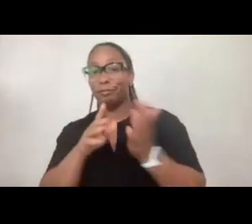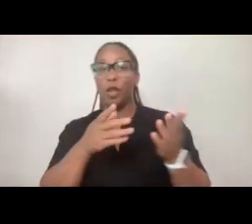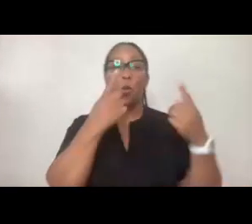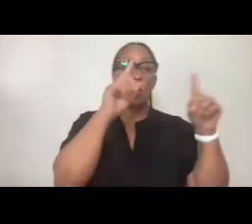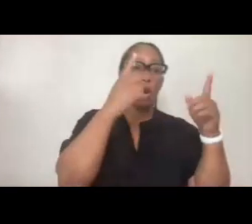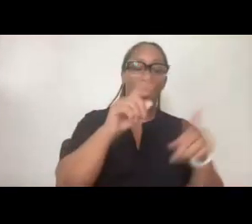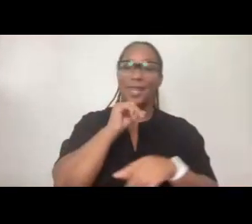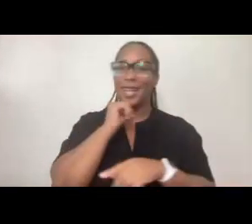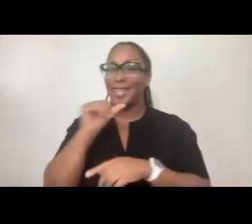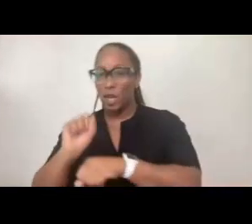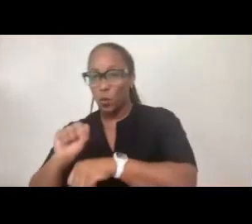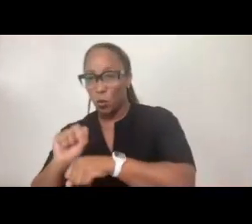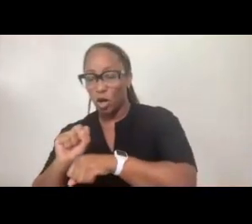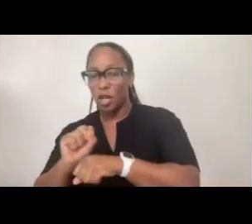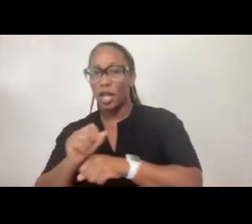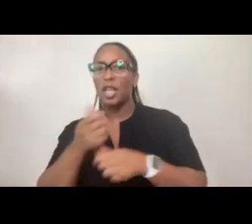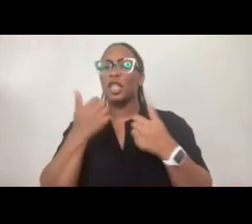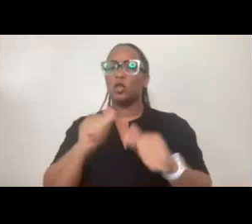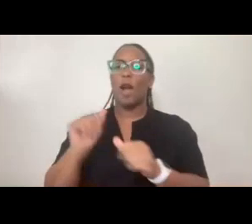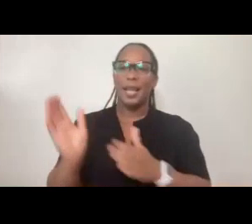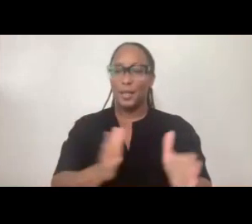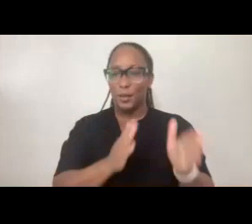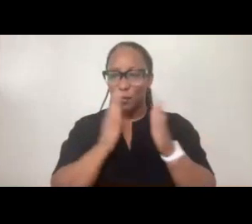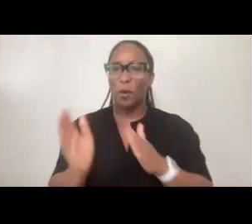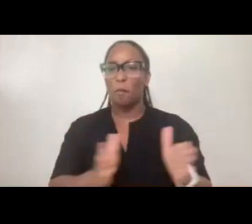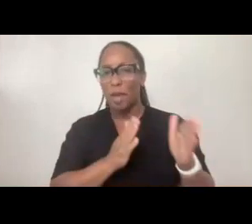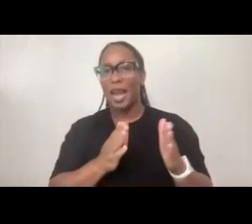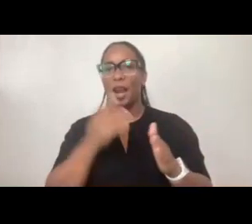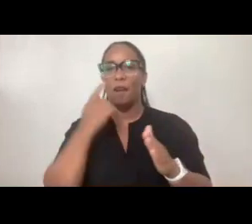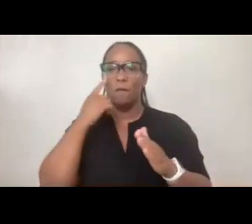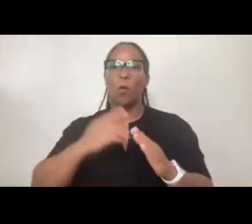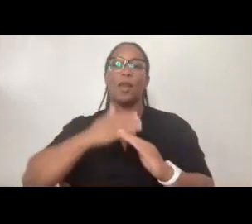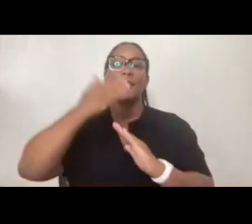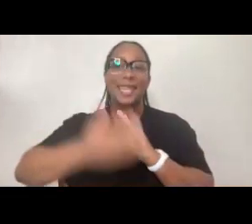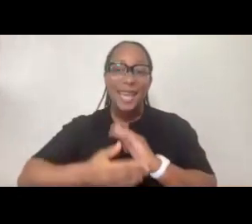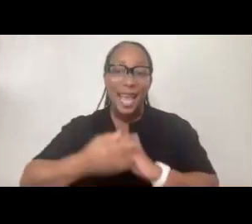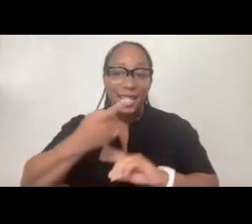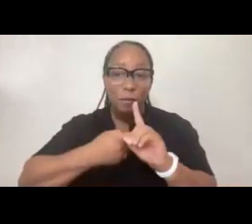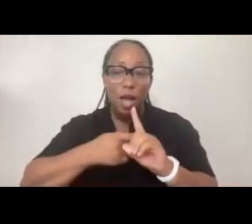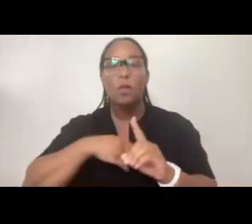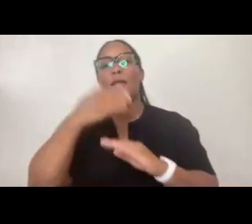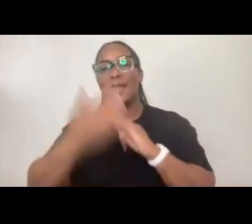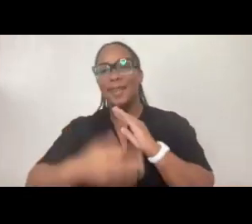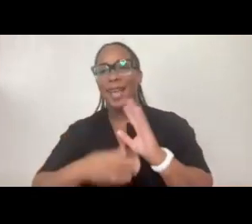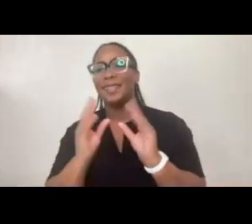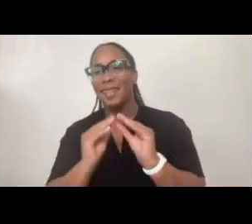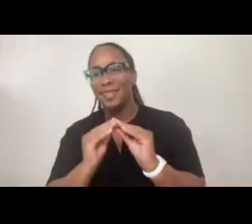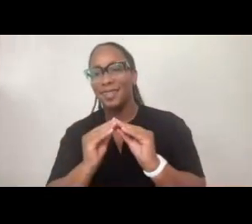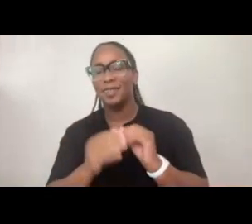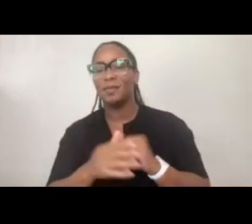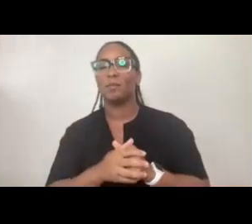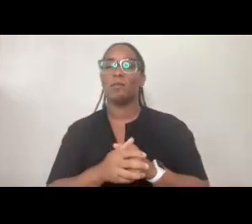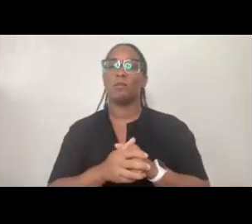try to use that to prepare for getting our information from the next month or the next session. We.